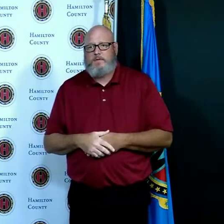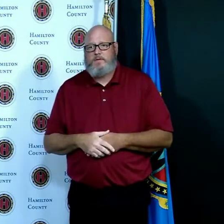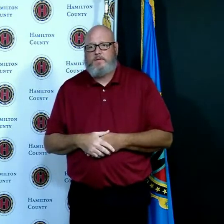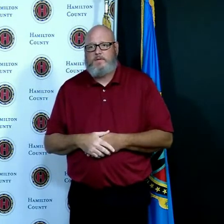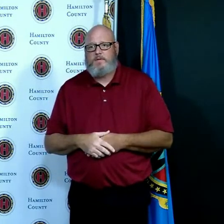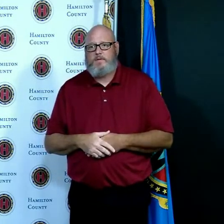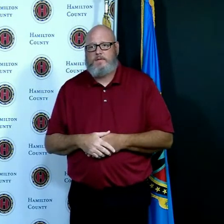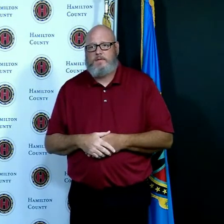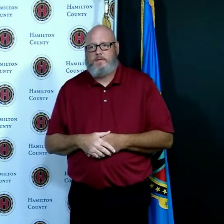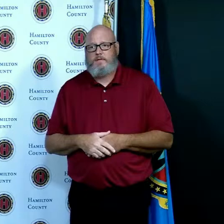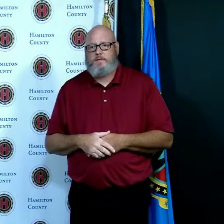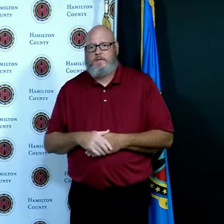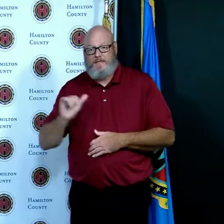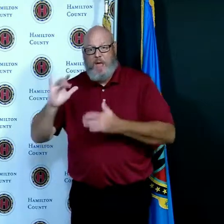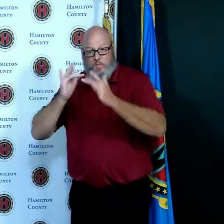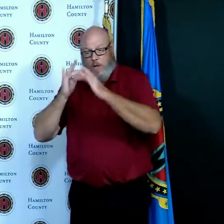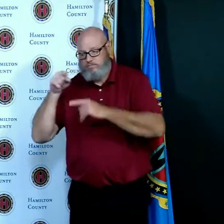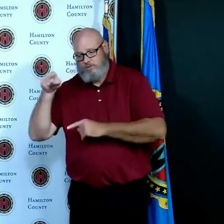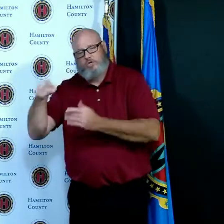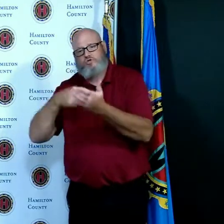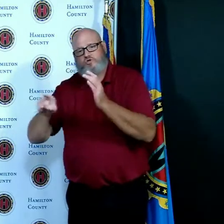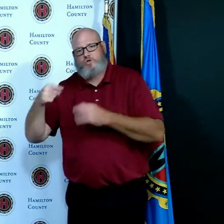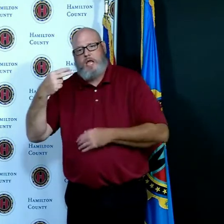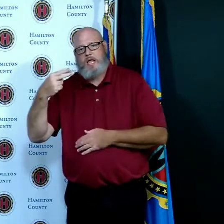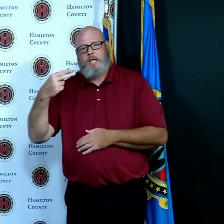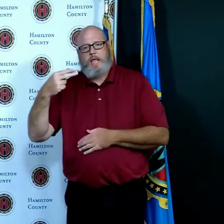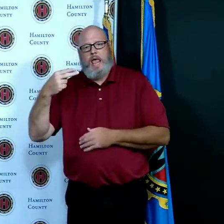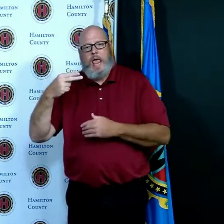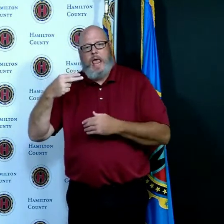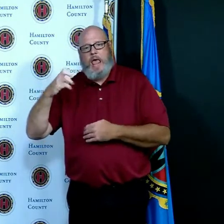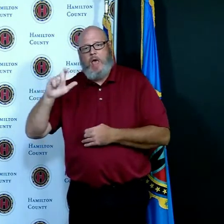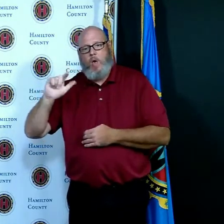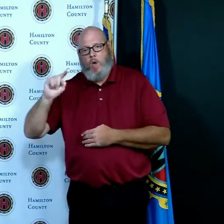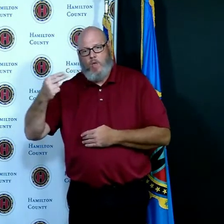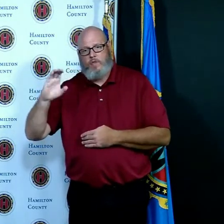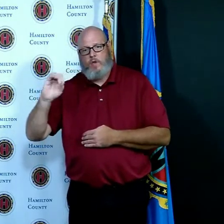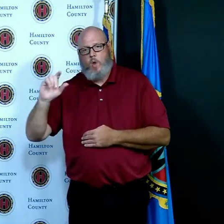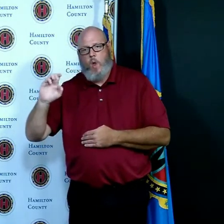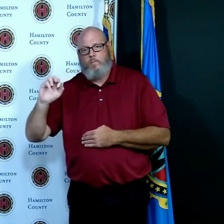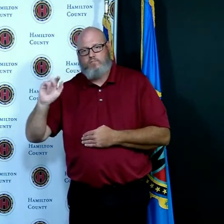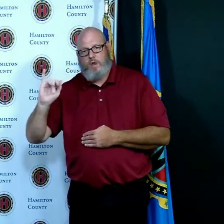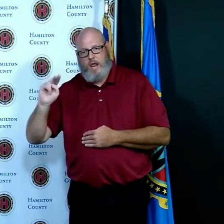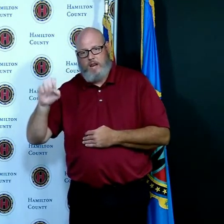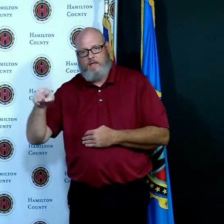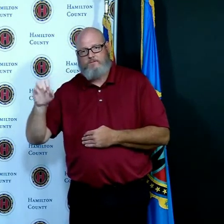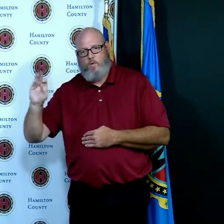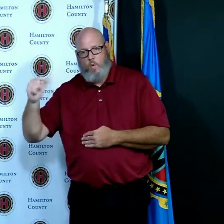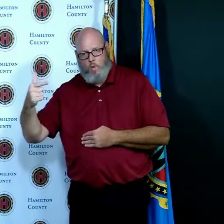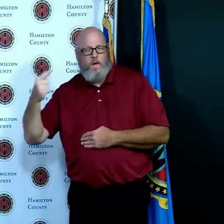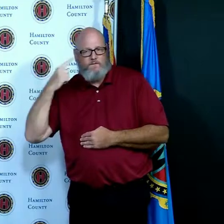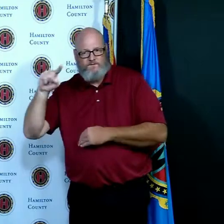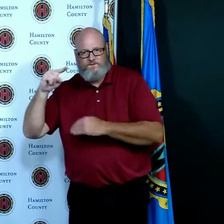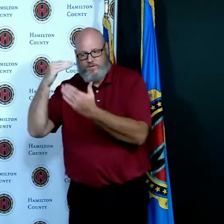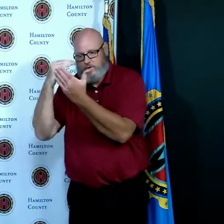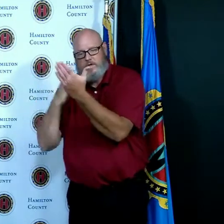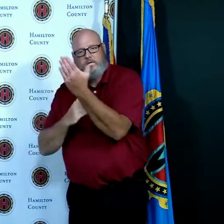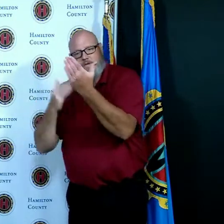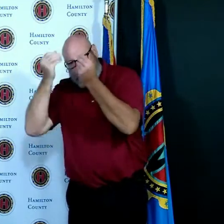see at the top when you click on that you can fill out a short number of questions about the need that you have and we will